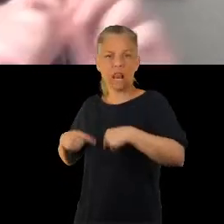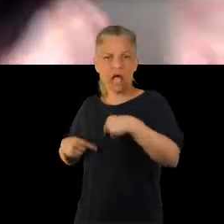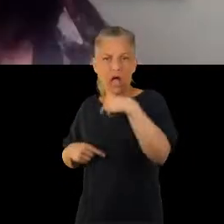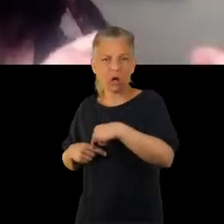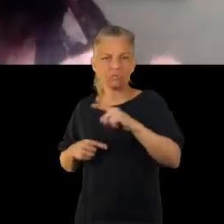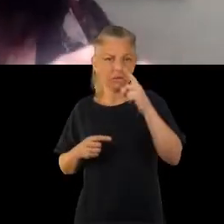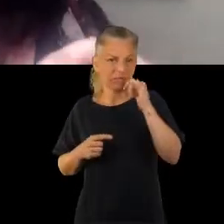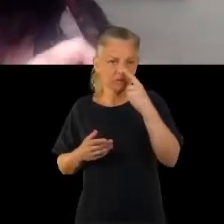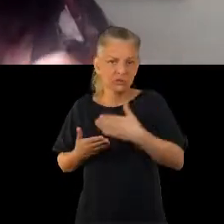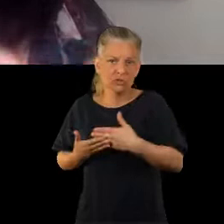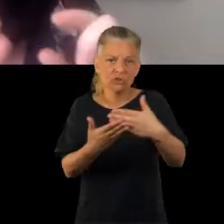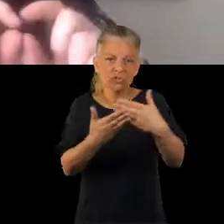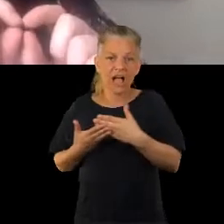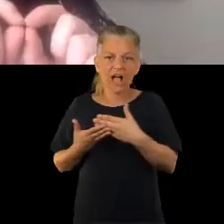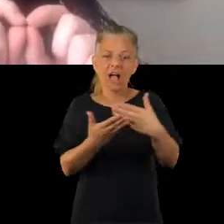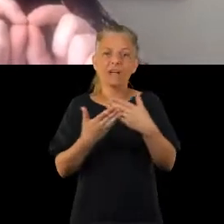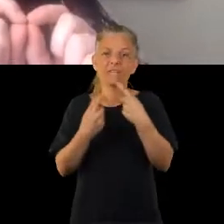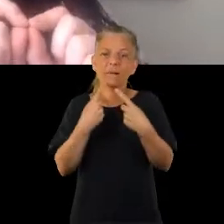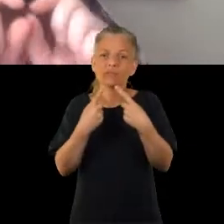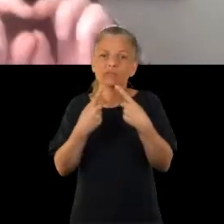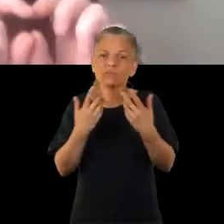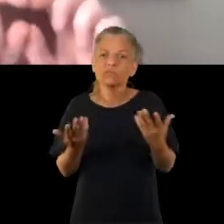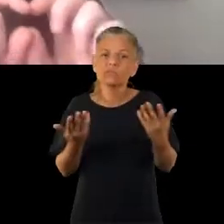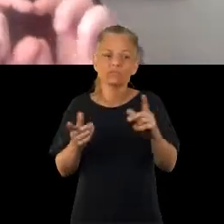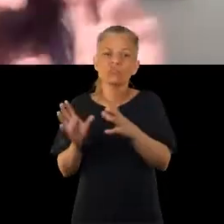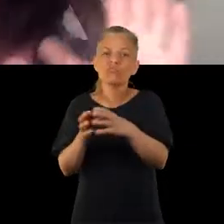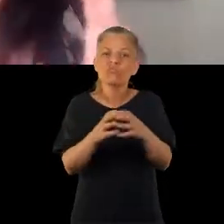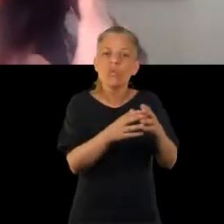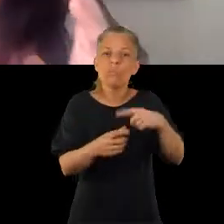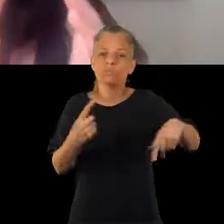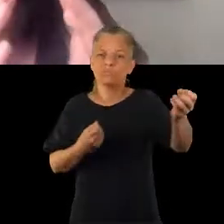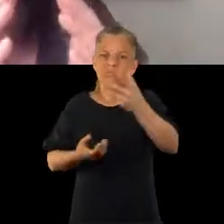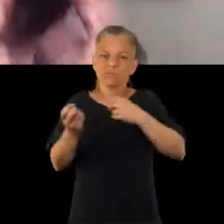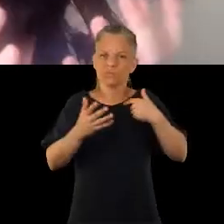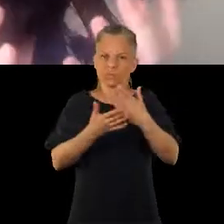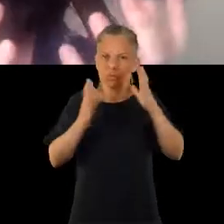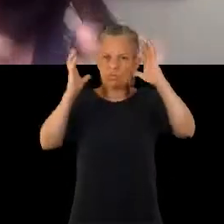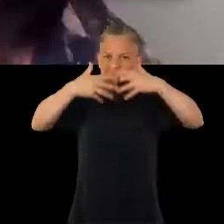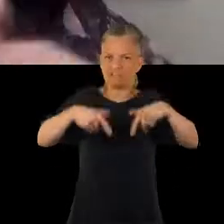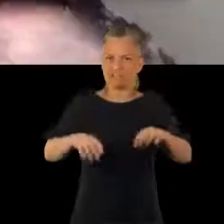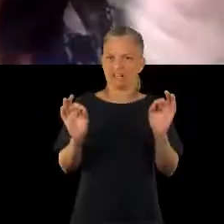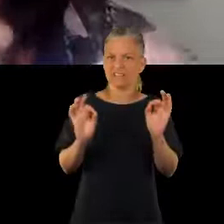essentially doing what other people are doing. So the stuff that you put into the relationship